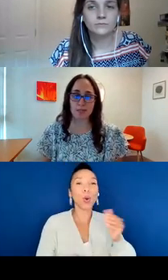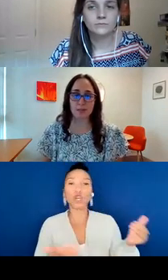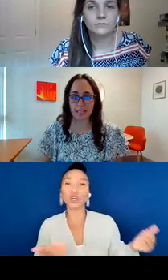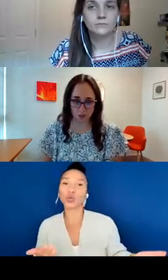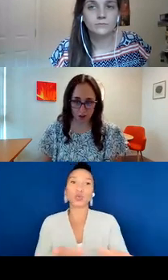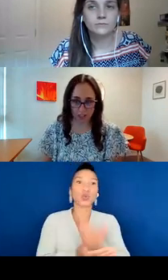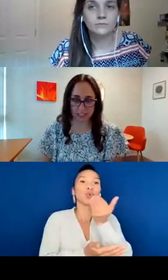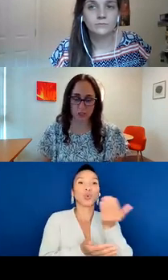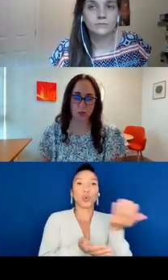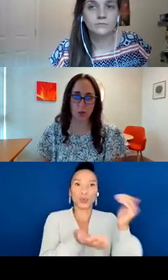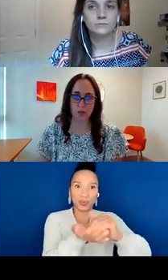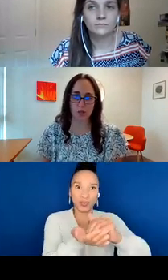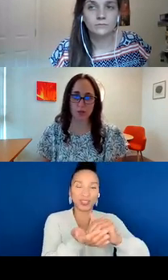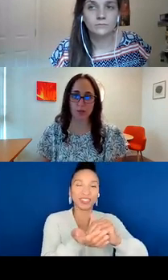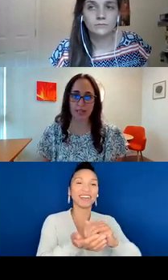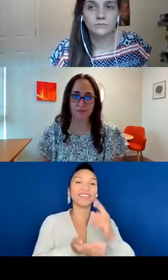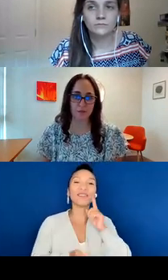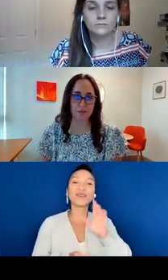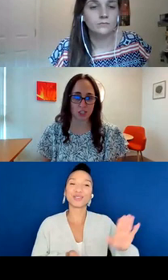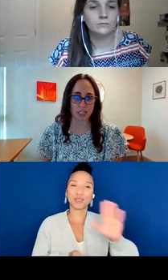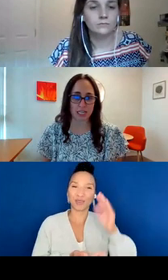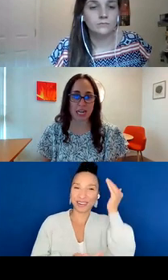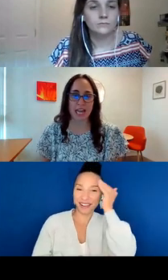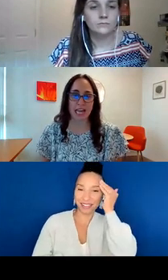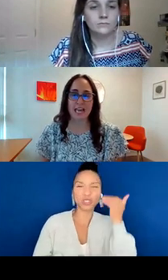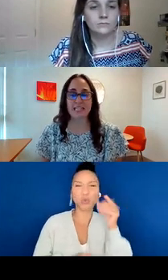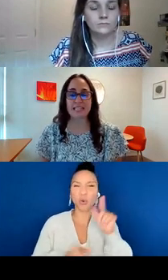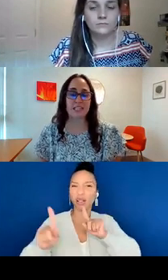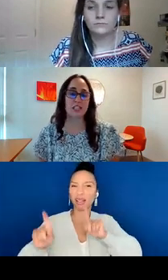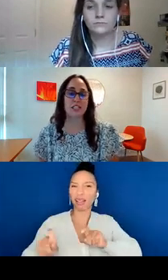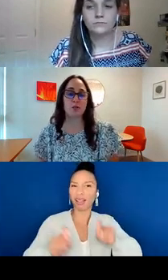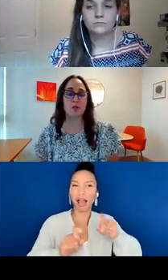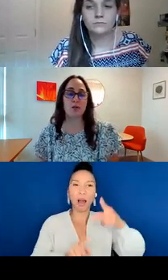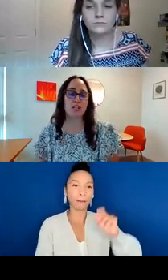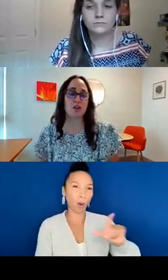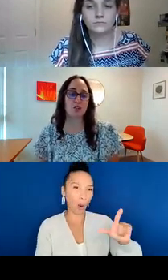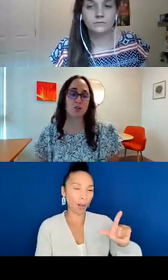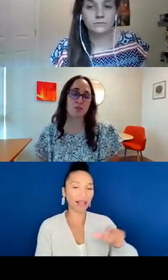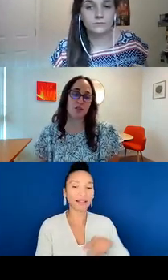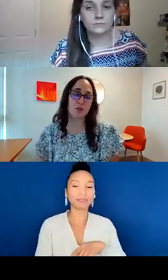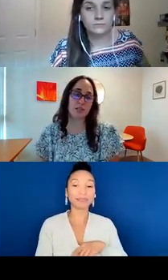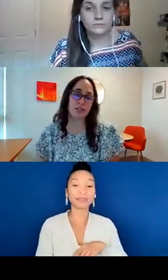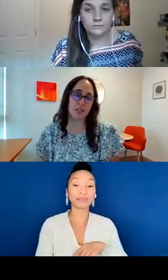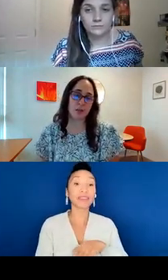will be pulled up later on as we're going through that information. And additionally, we're going to also review